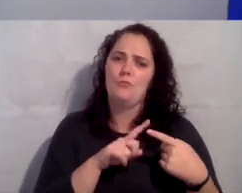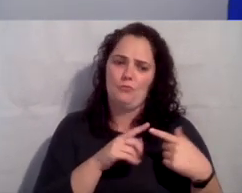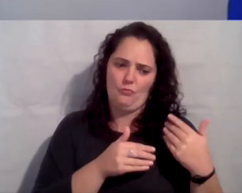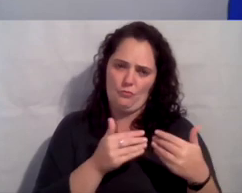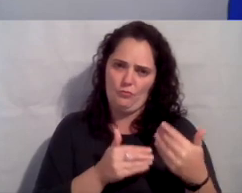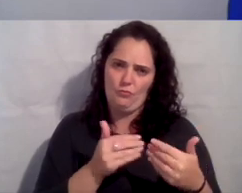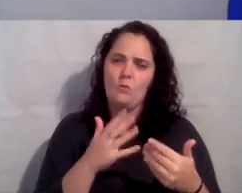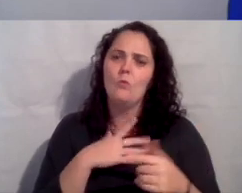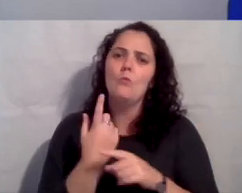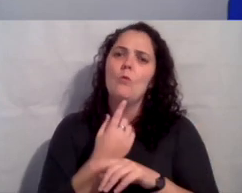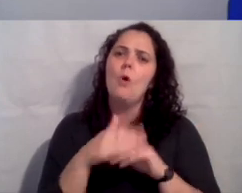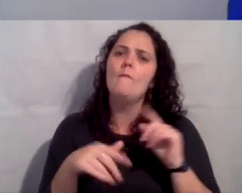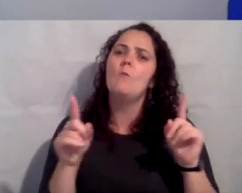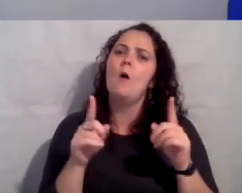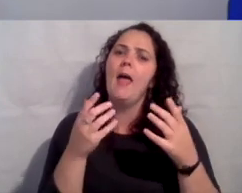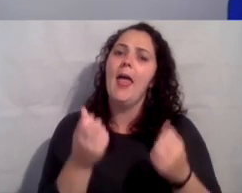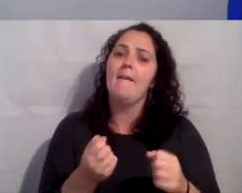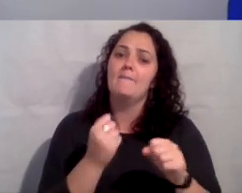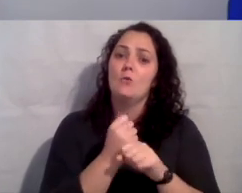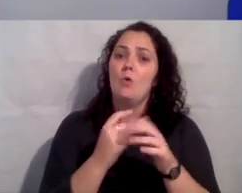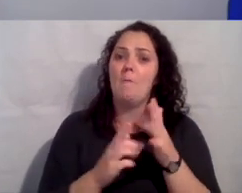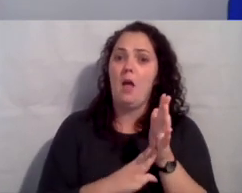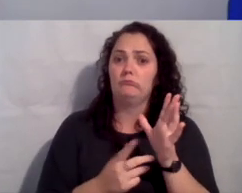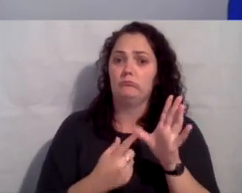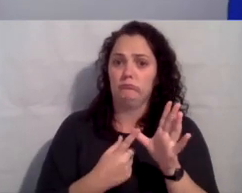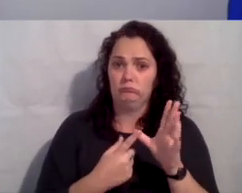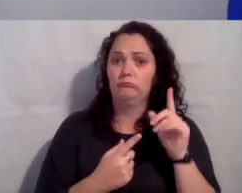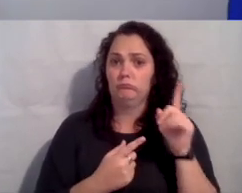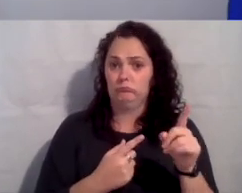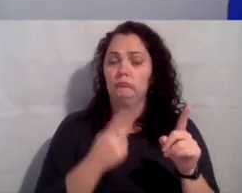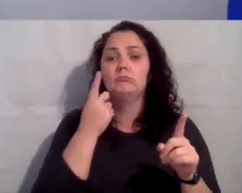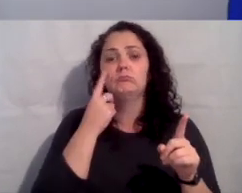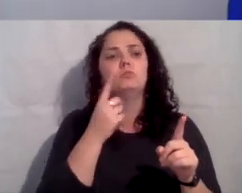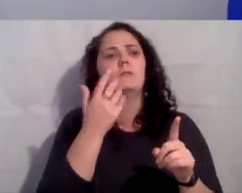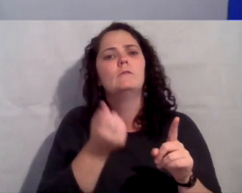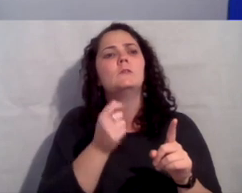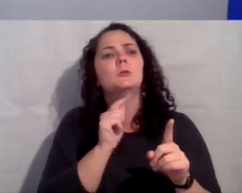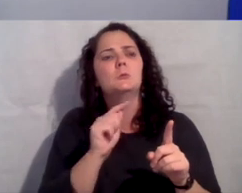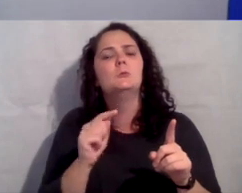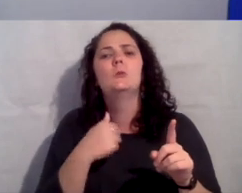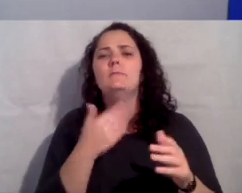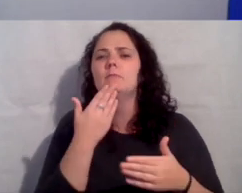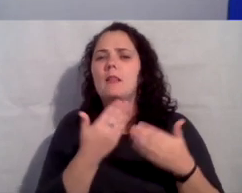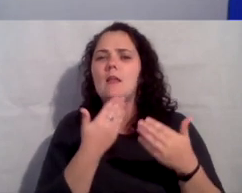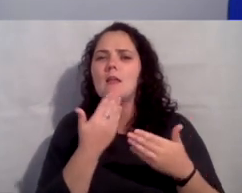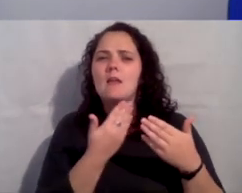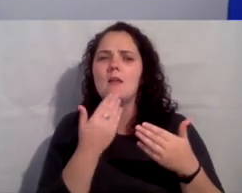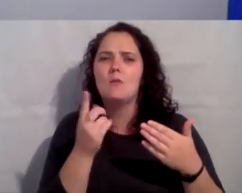bit about a few drawings that are in the QAGOMA Collection and I want to have a look at a few of these drawings and talk about some of the qualities of these drawings that you